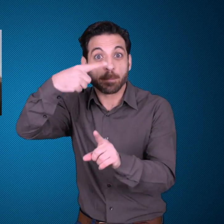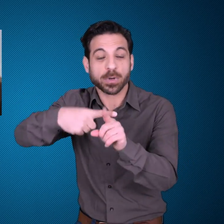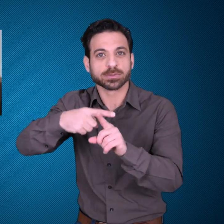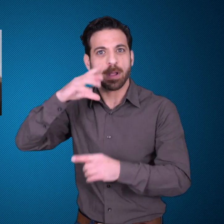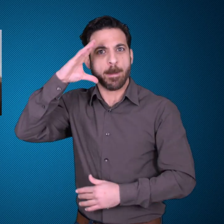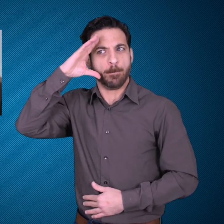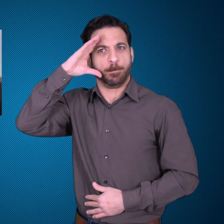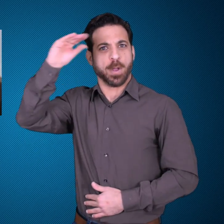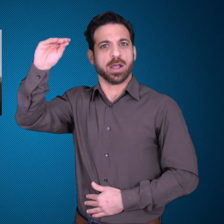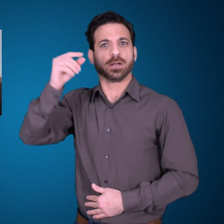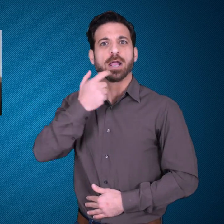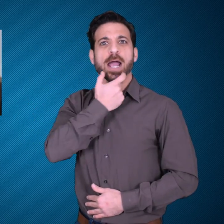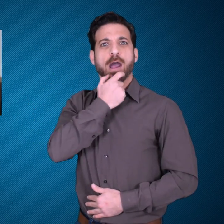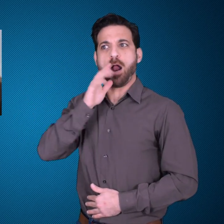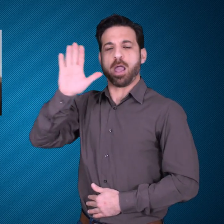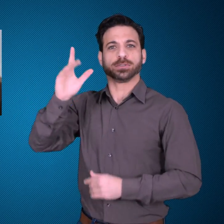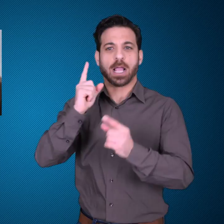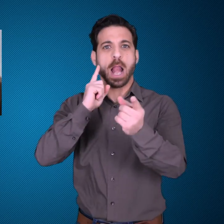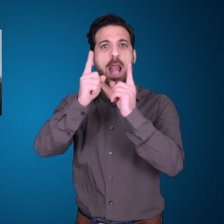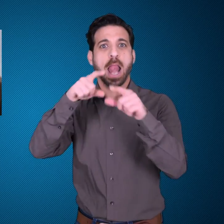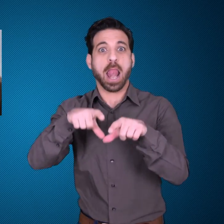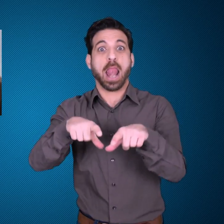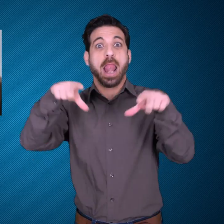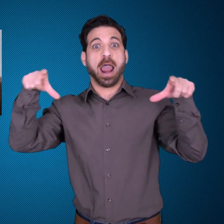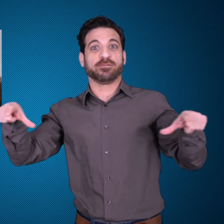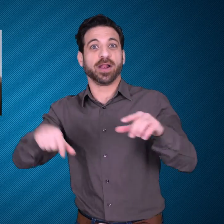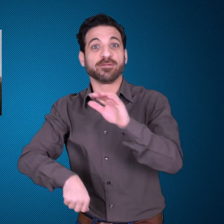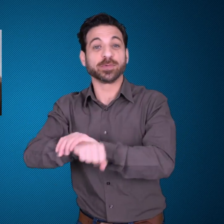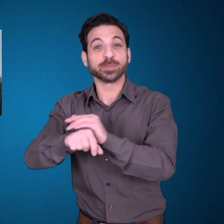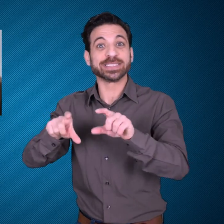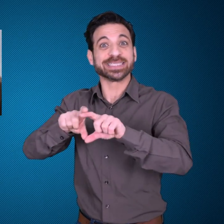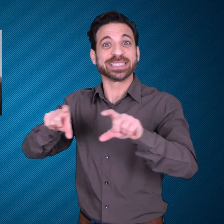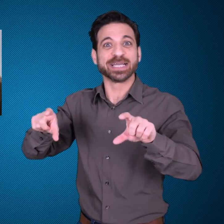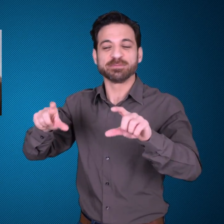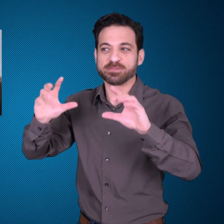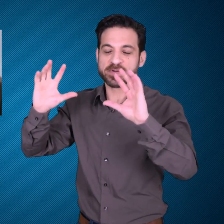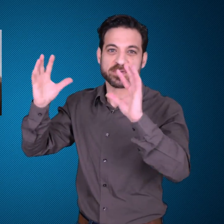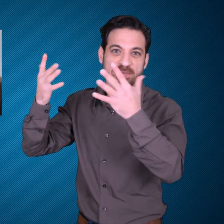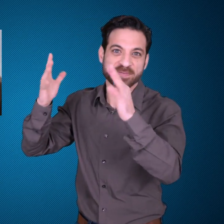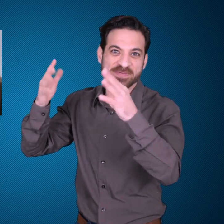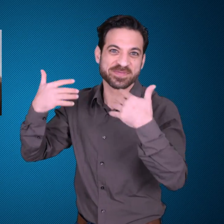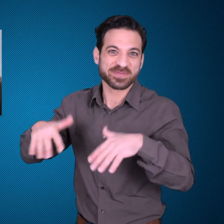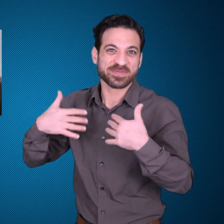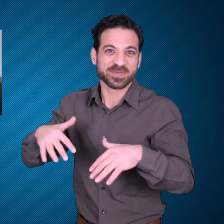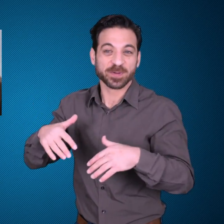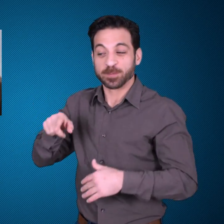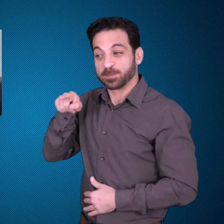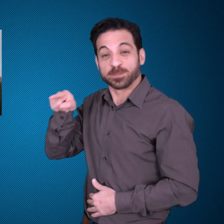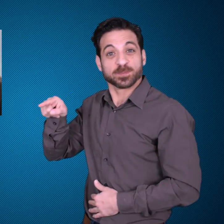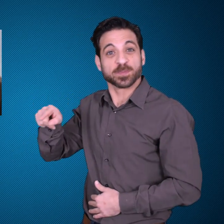2012, also plays for Peterborough Northern